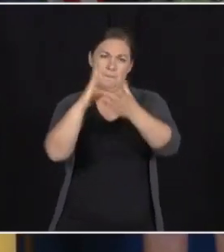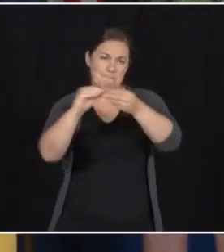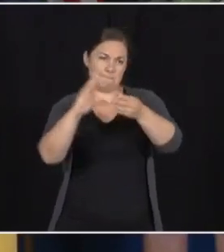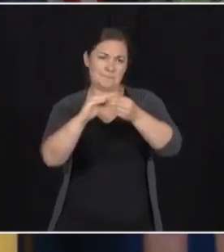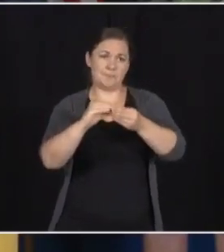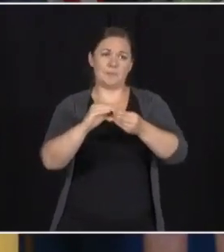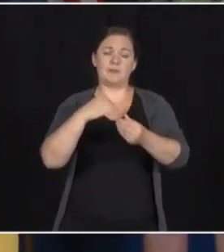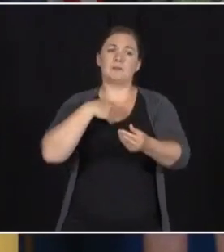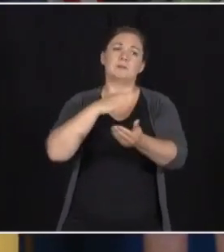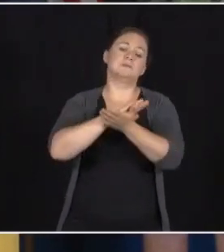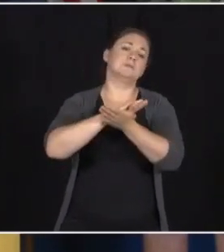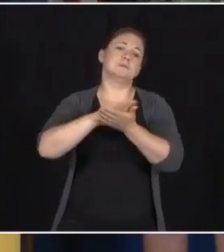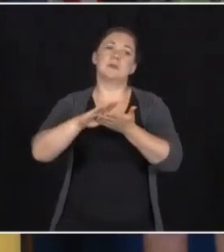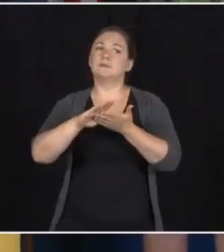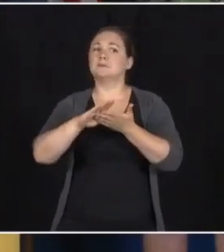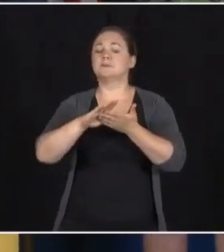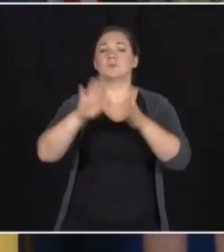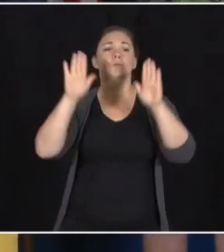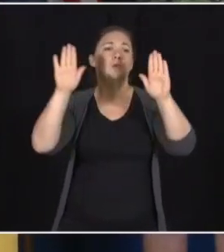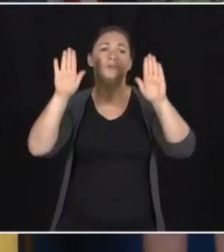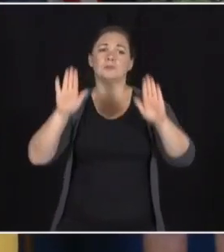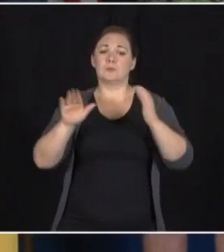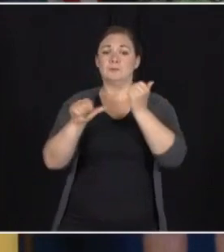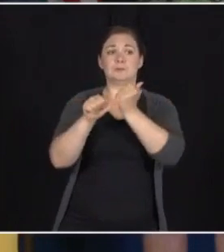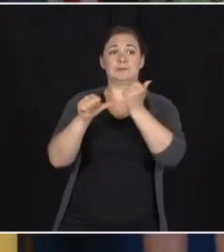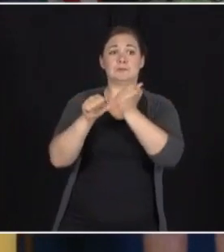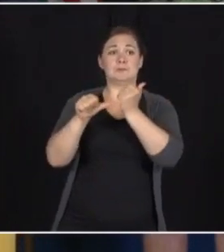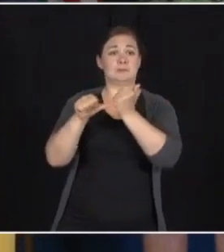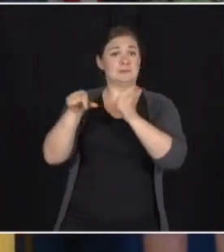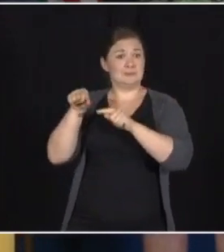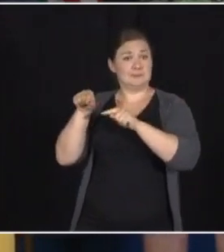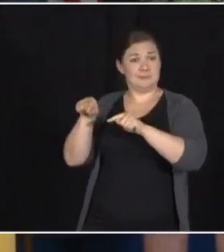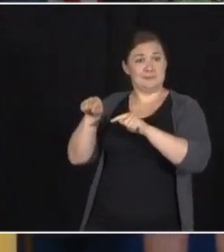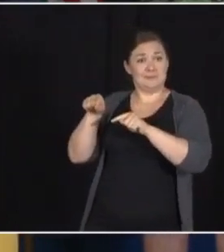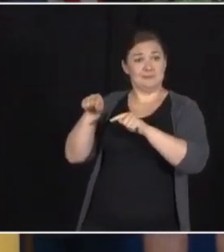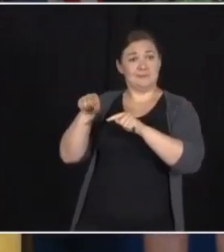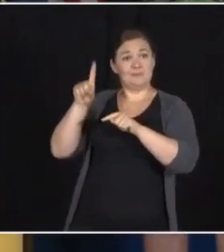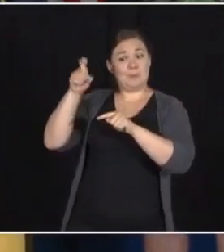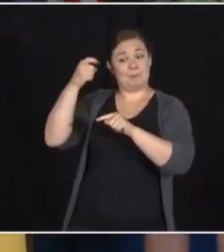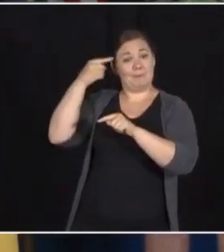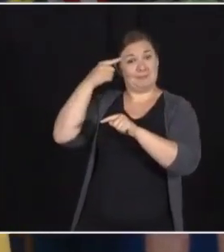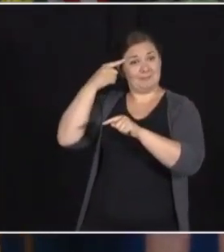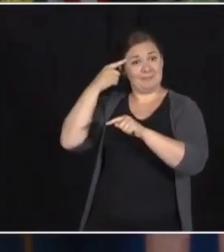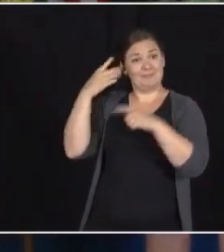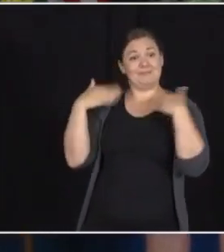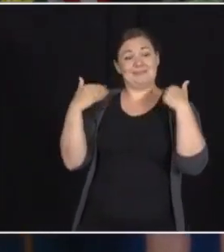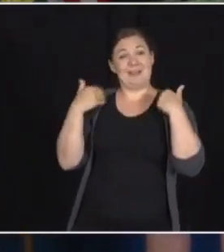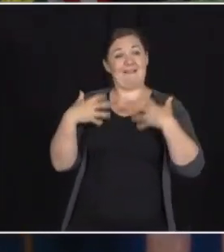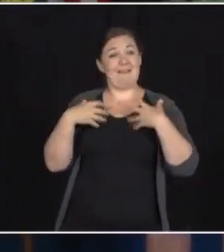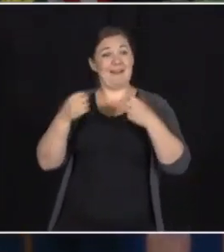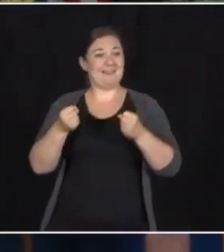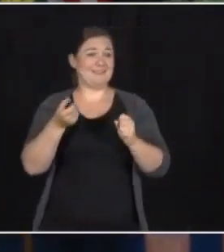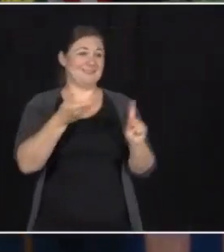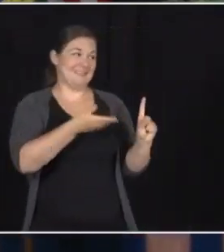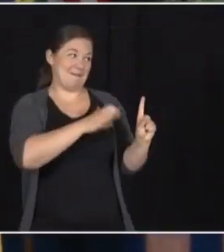Before I start off, I have to tell you it's so nice to have the greatest Deputy Premier and Minister of Health back in action.